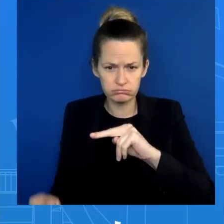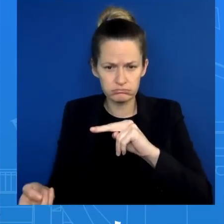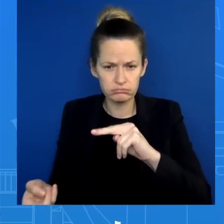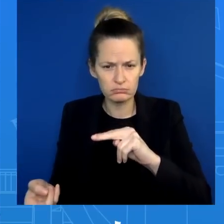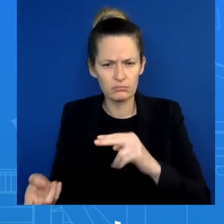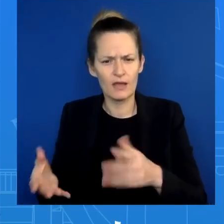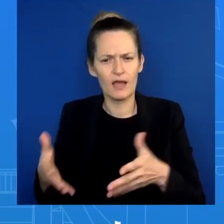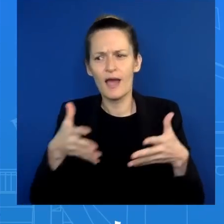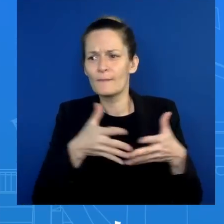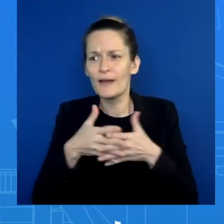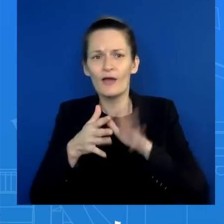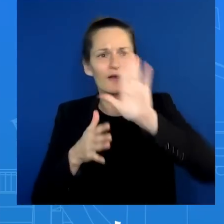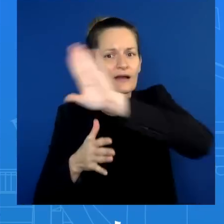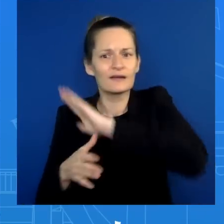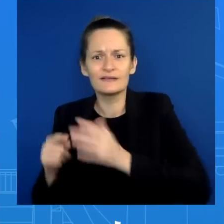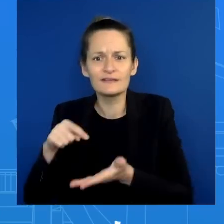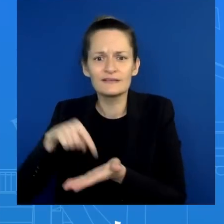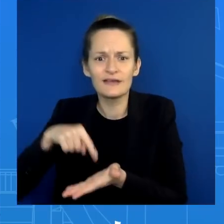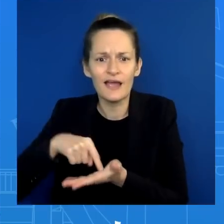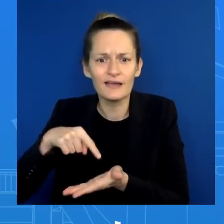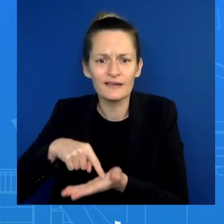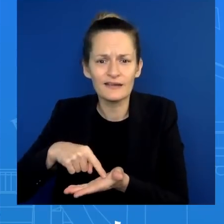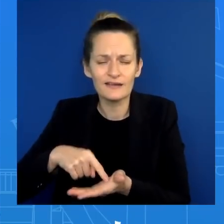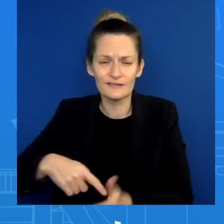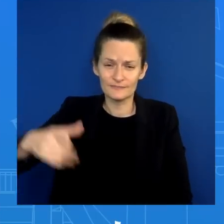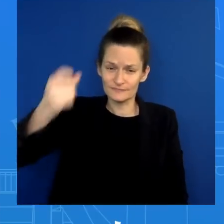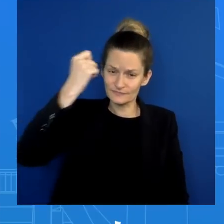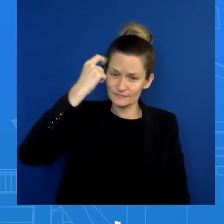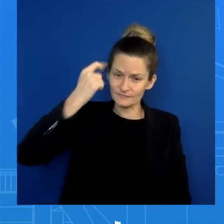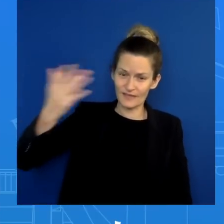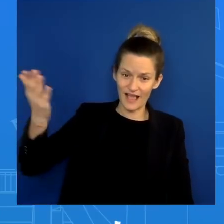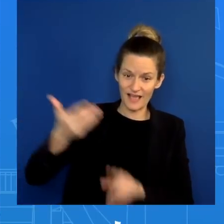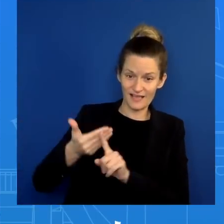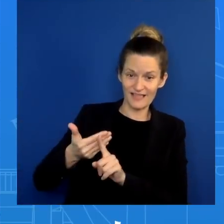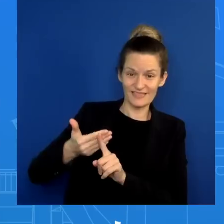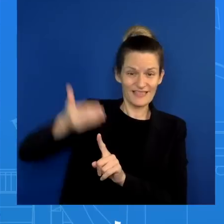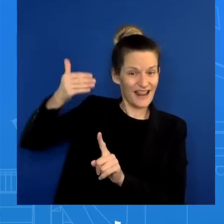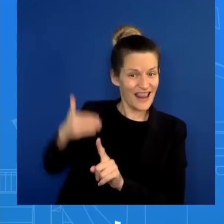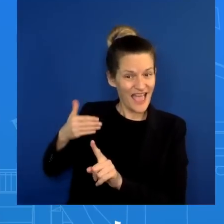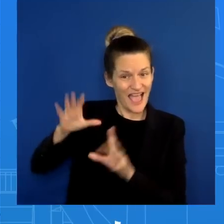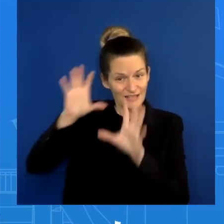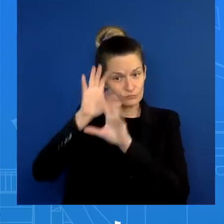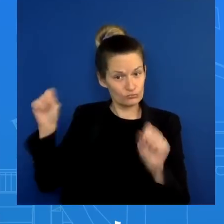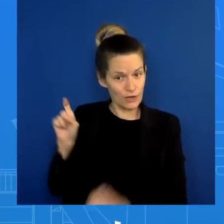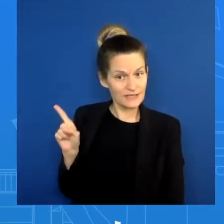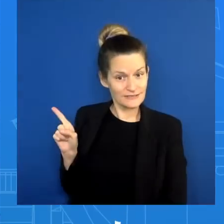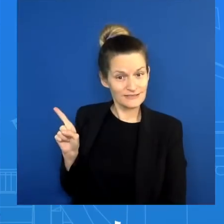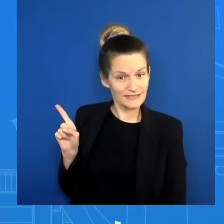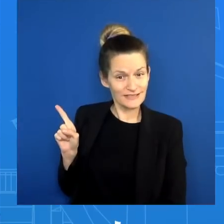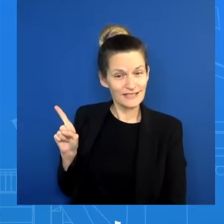added about to added debt every year of his administration.